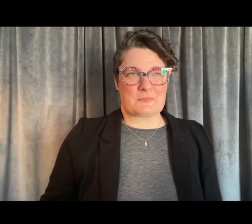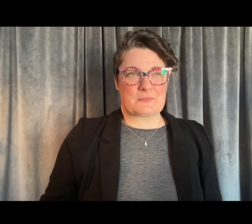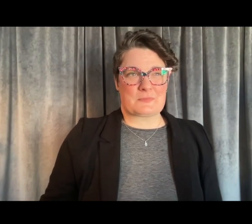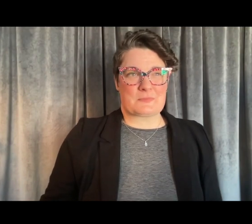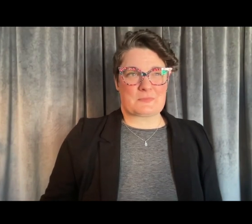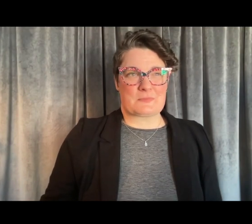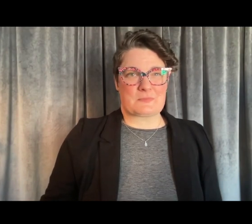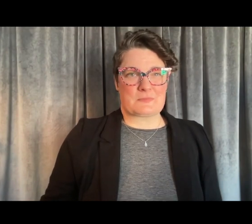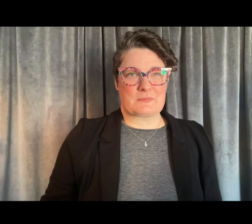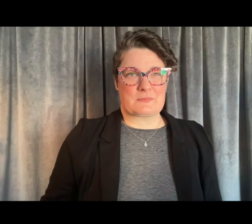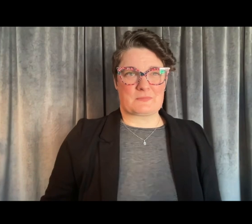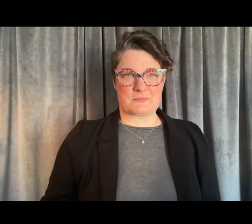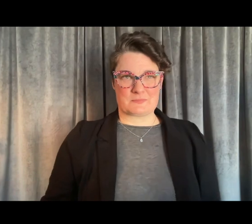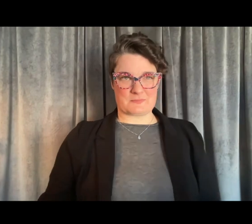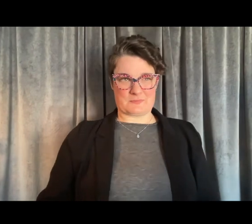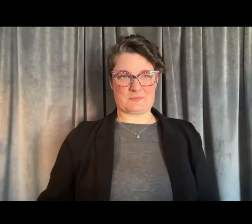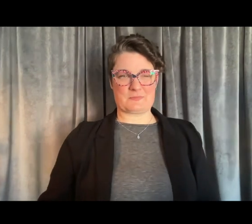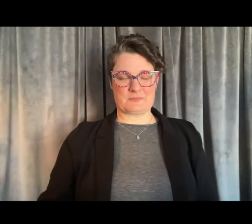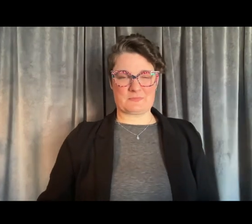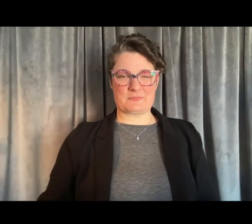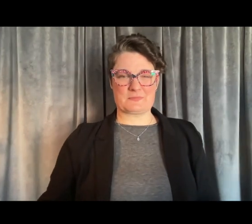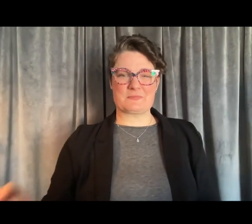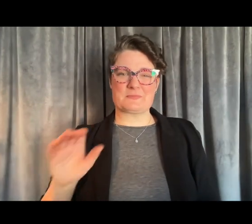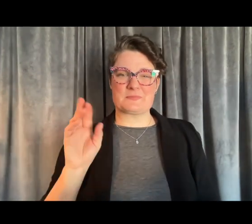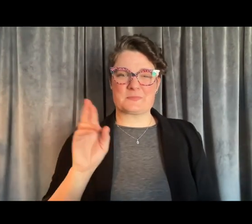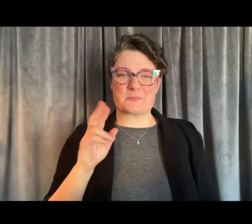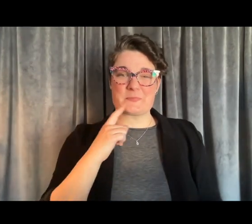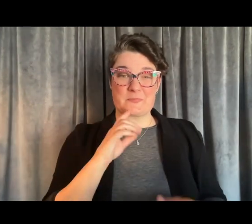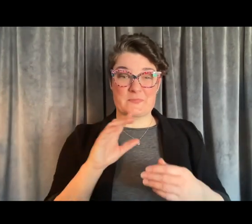Rebekah: Almond meditation for the month of Shvat.